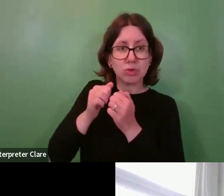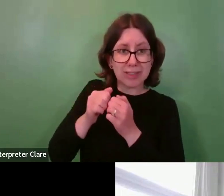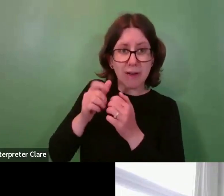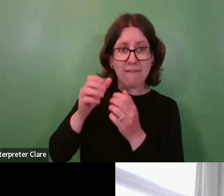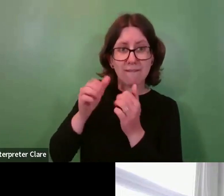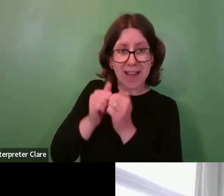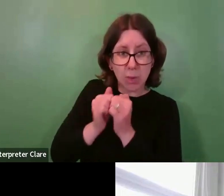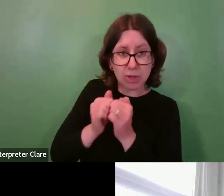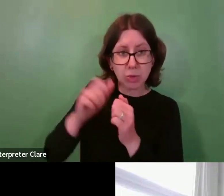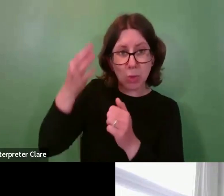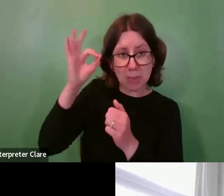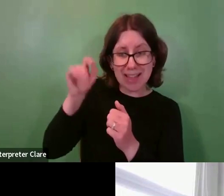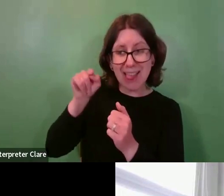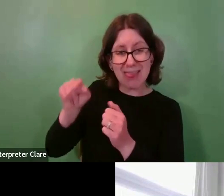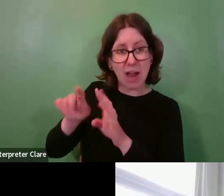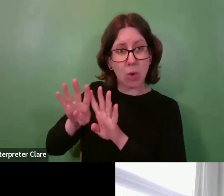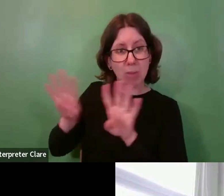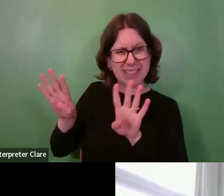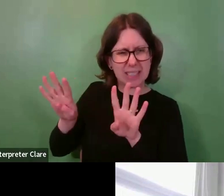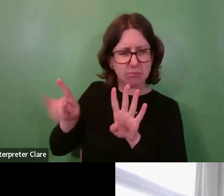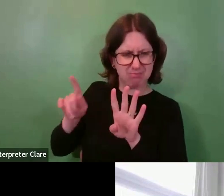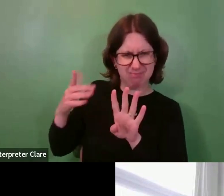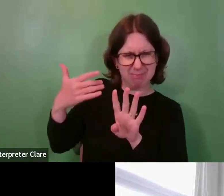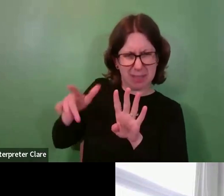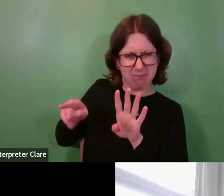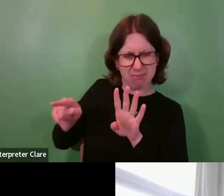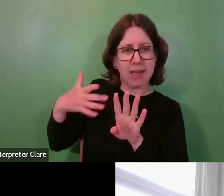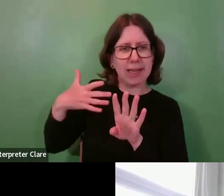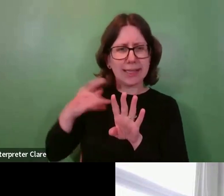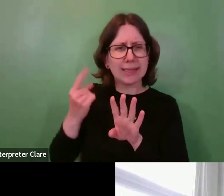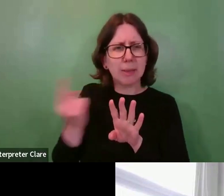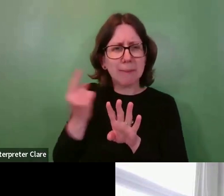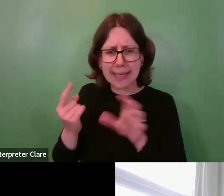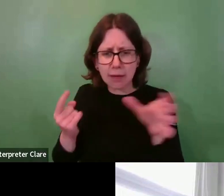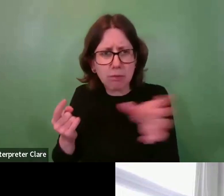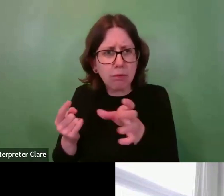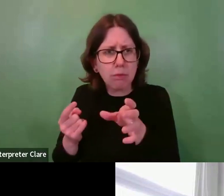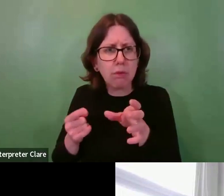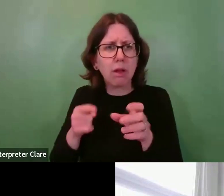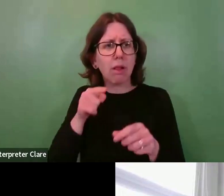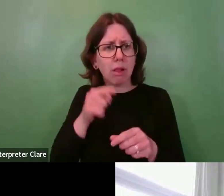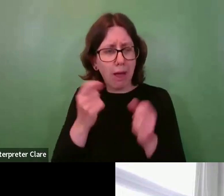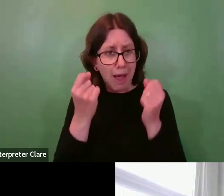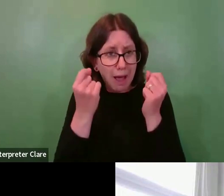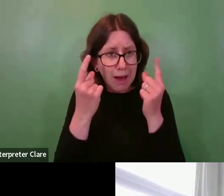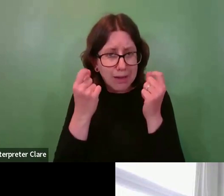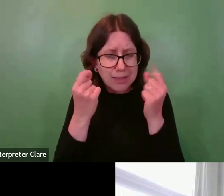and on that committee they needed someone that really understood the kind of things that are found when people